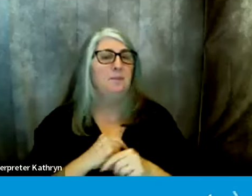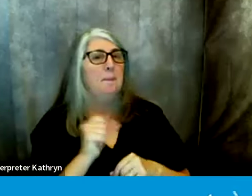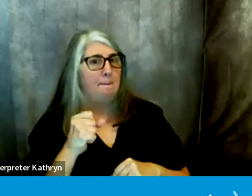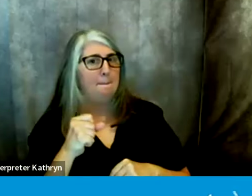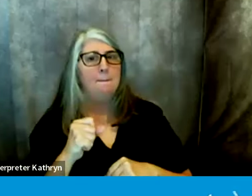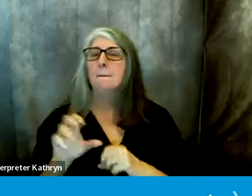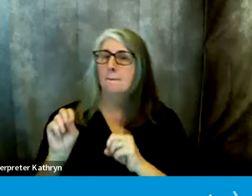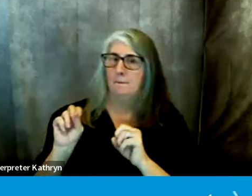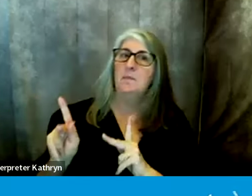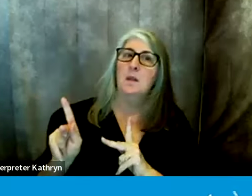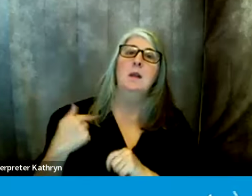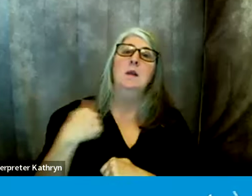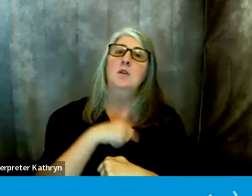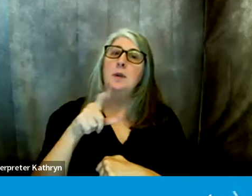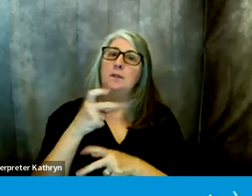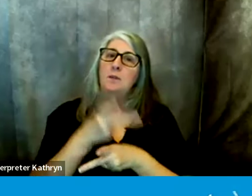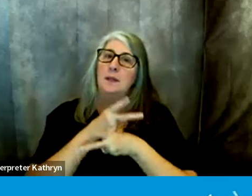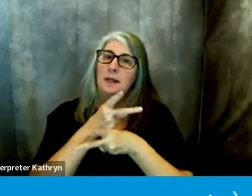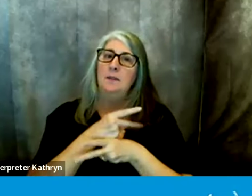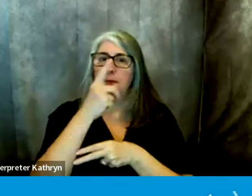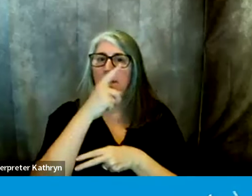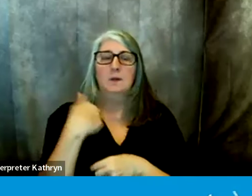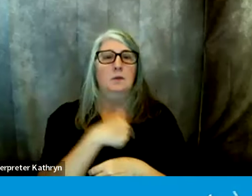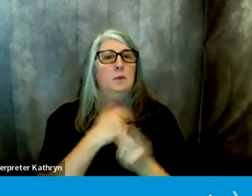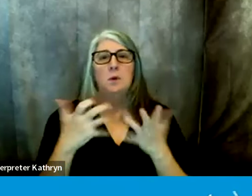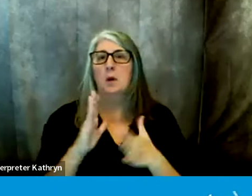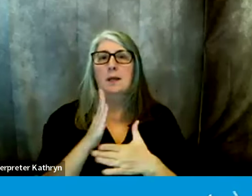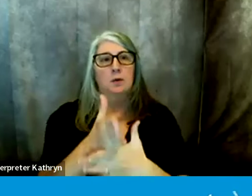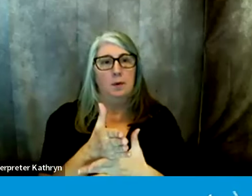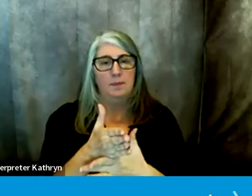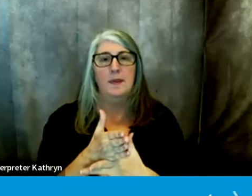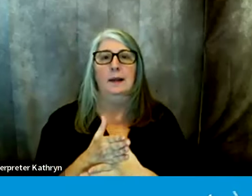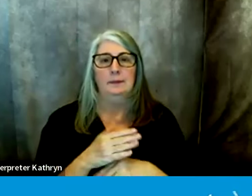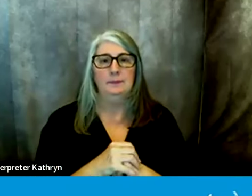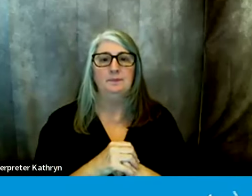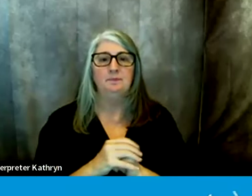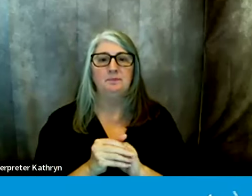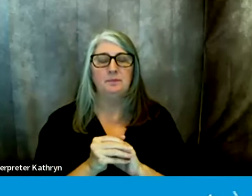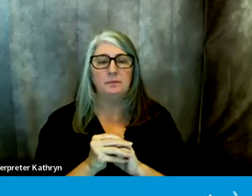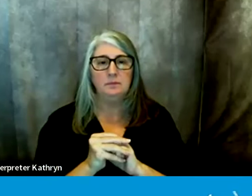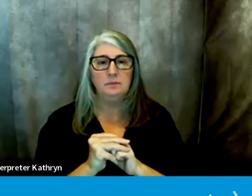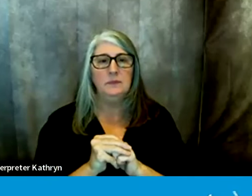Okay. We have to be a little bit cautious because we don't want to interrupt that in any way, shape, or form. But there is a question about